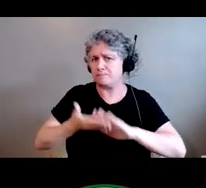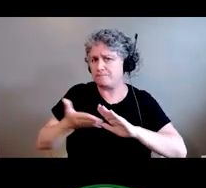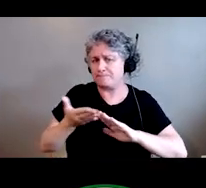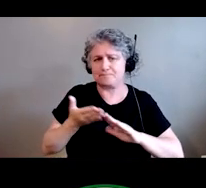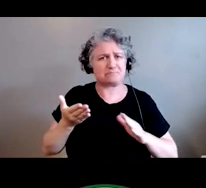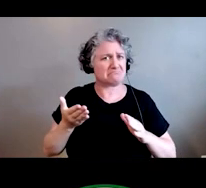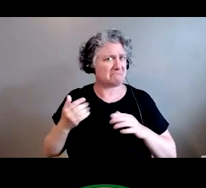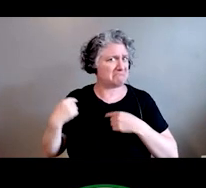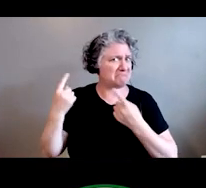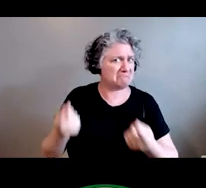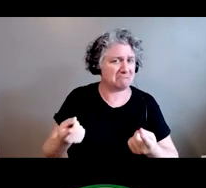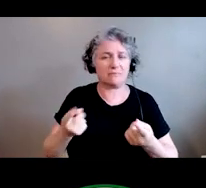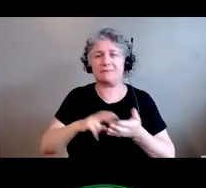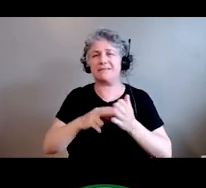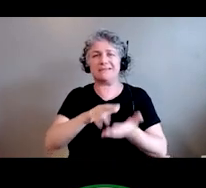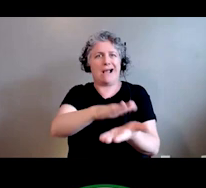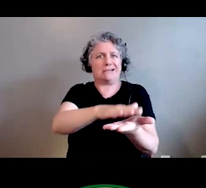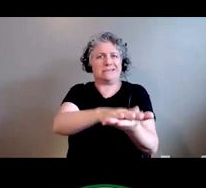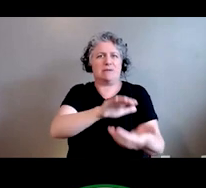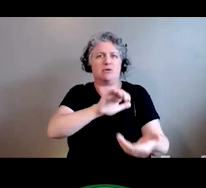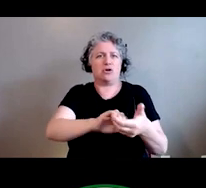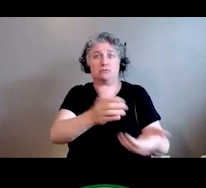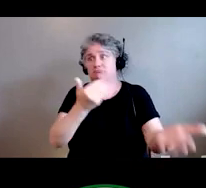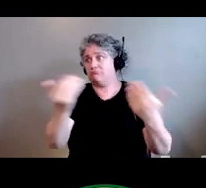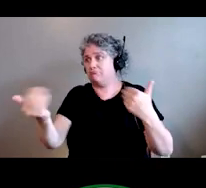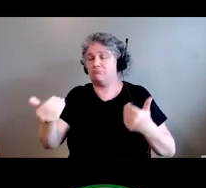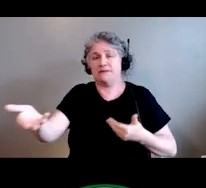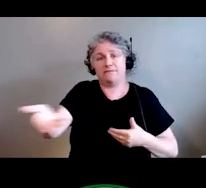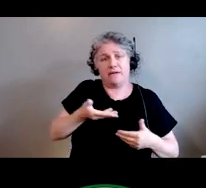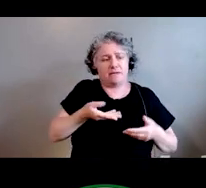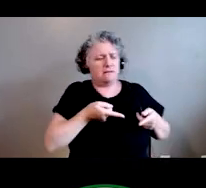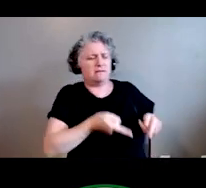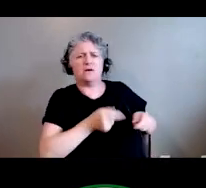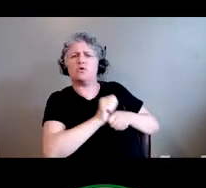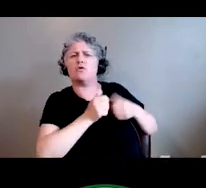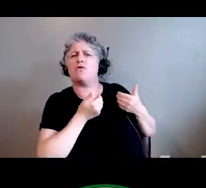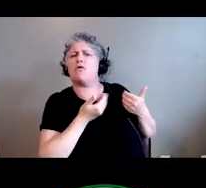What became the nature for all project and what has grown into our specific work, continuing